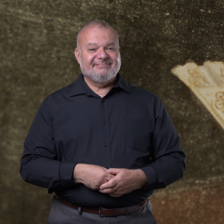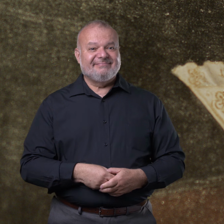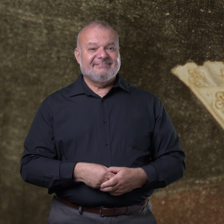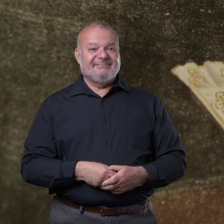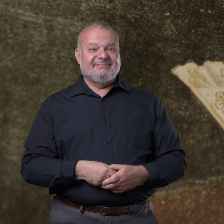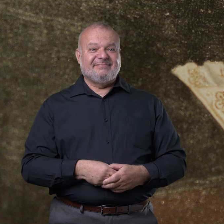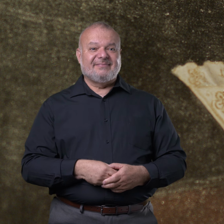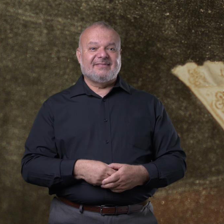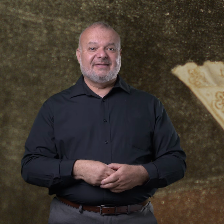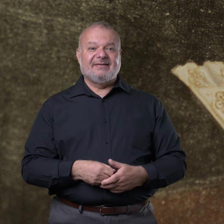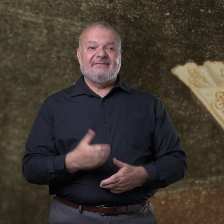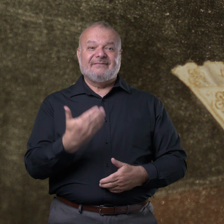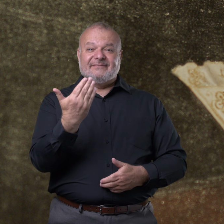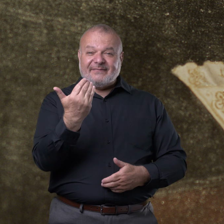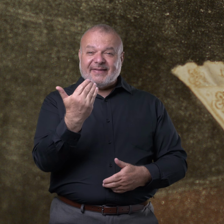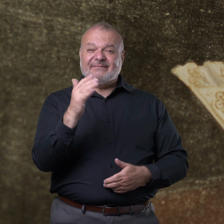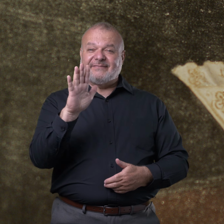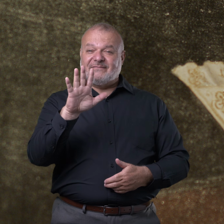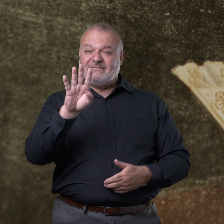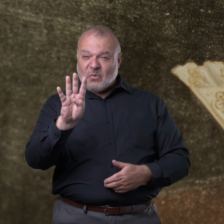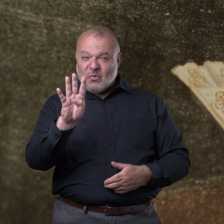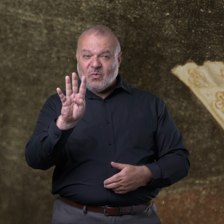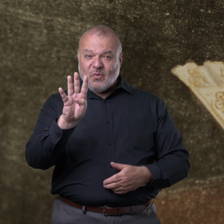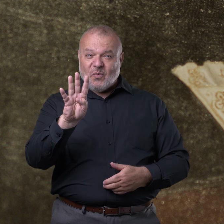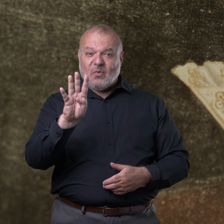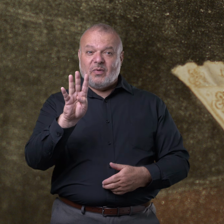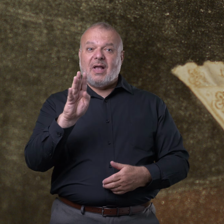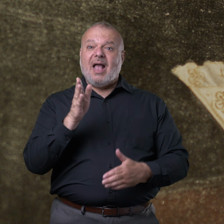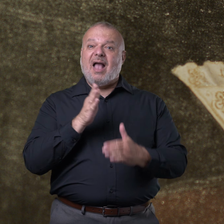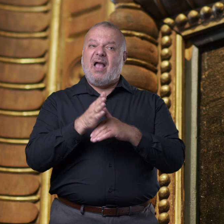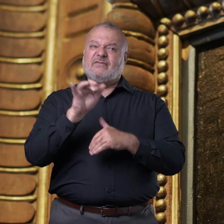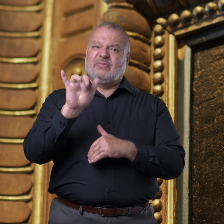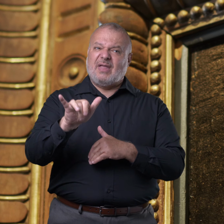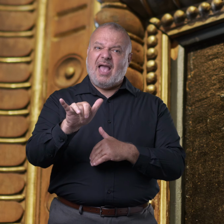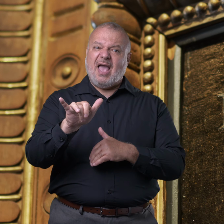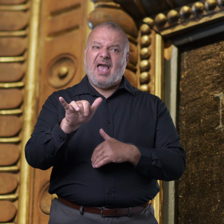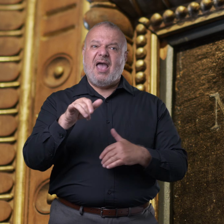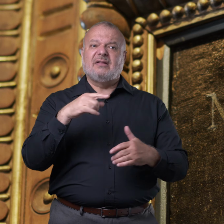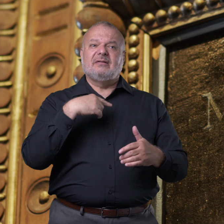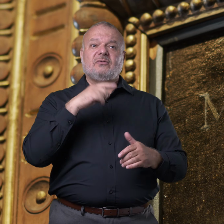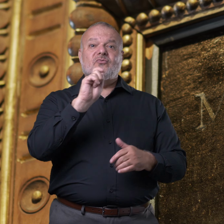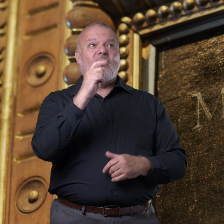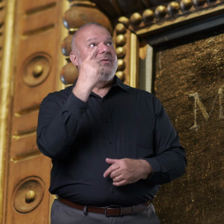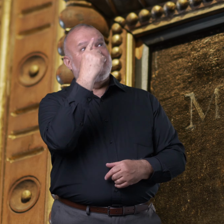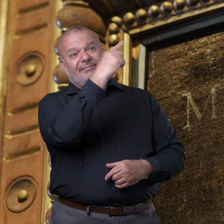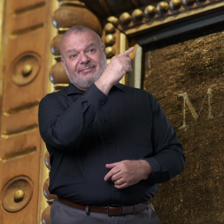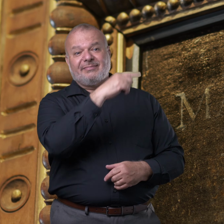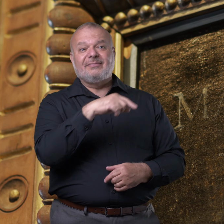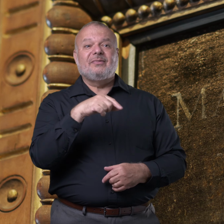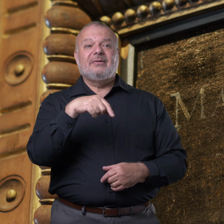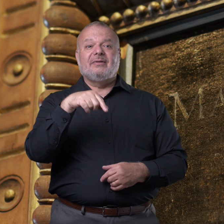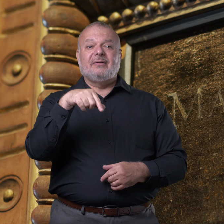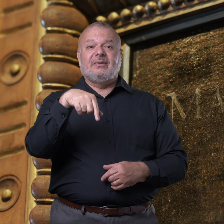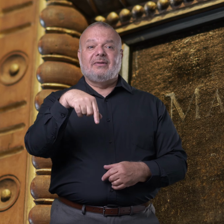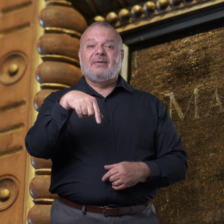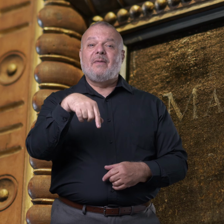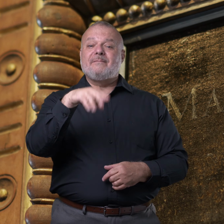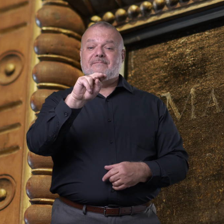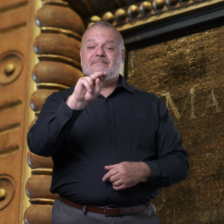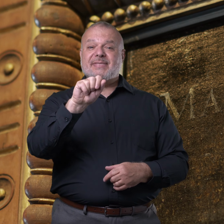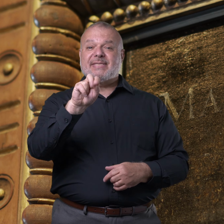Sometime after 1554, some unknown person added the words "Mary, the Queen" in light gray